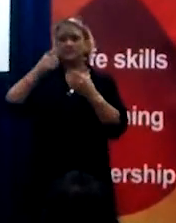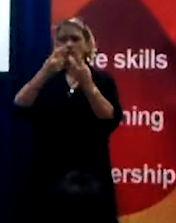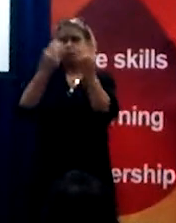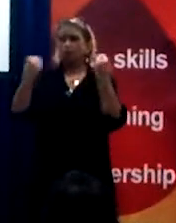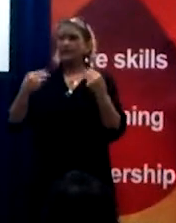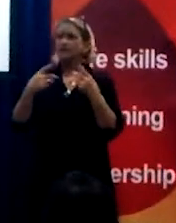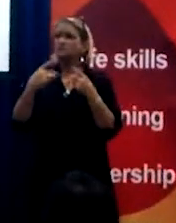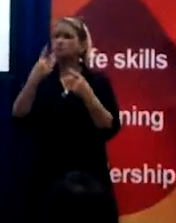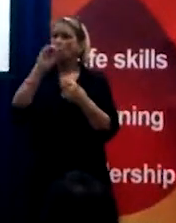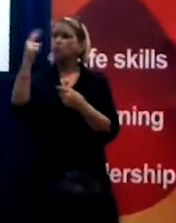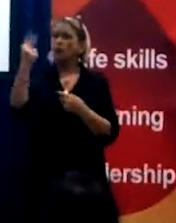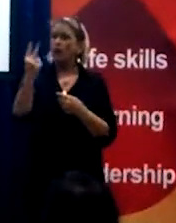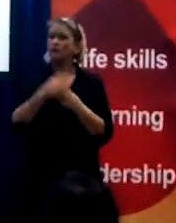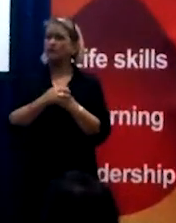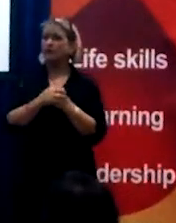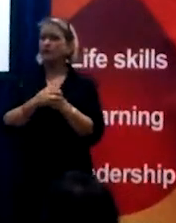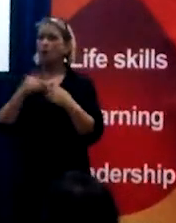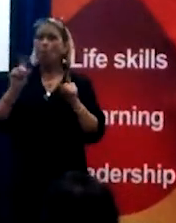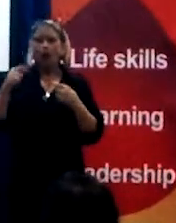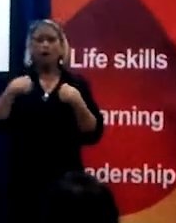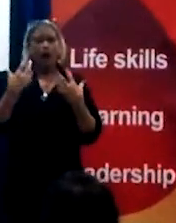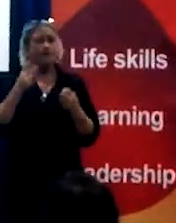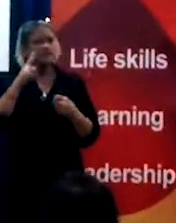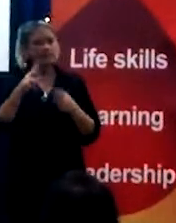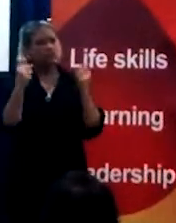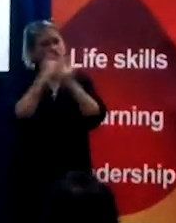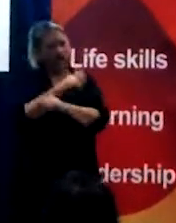So I wanted to talk about what I’ve seen change in Deaf education since then.